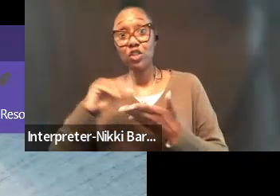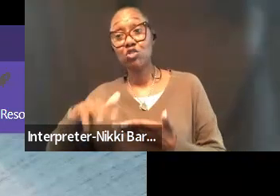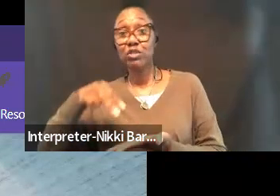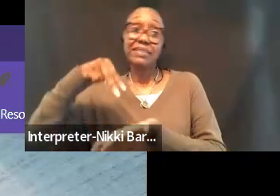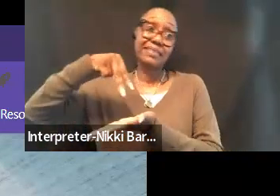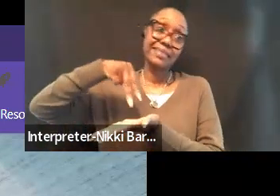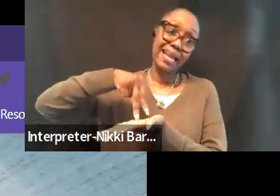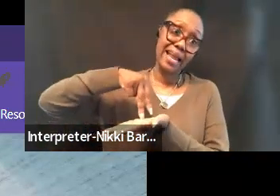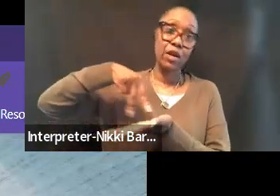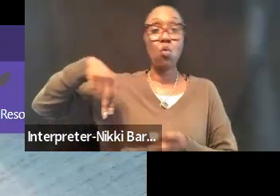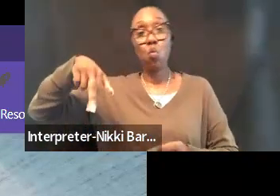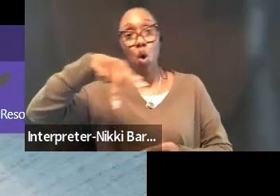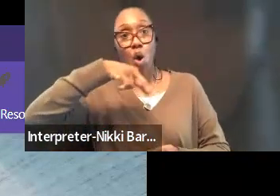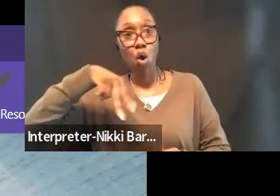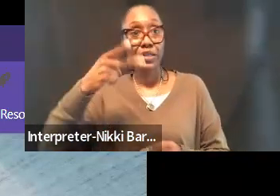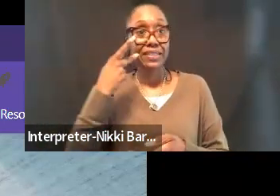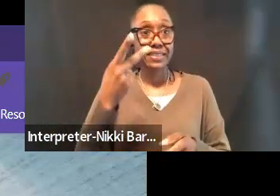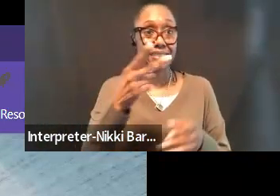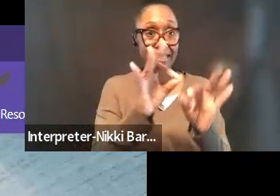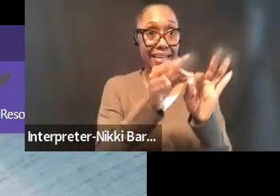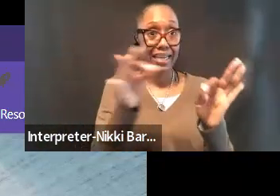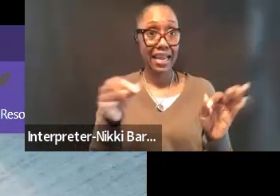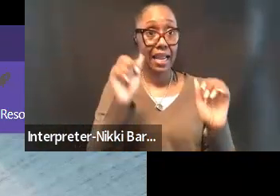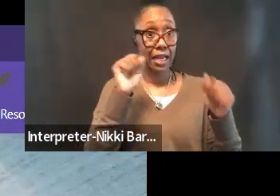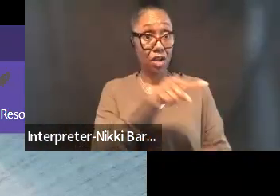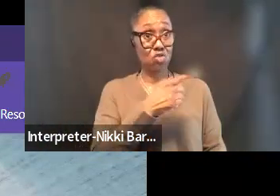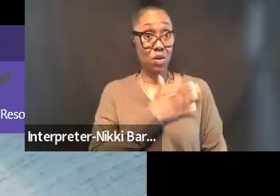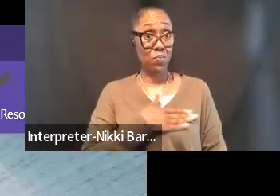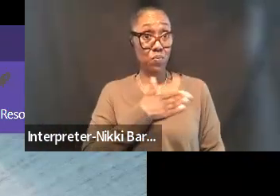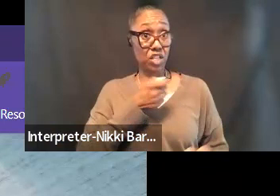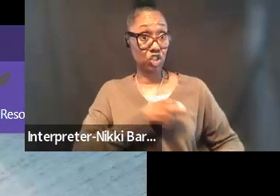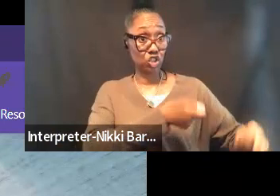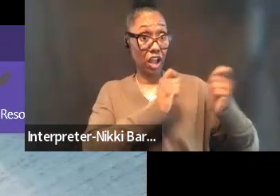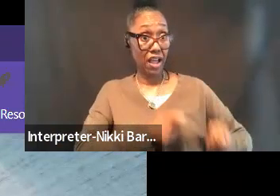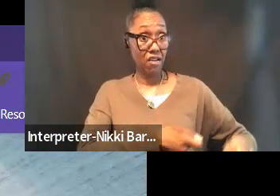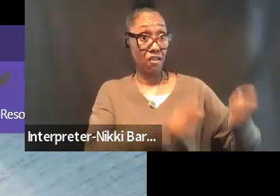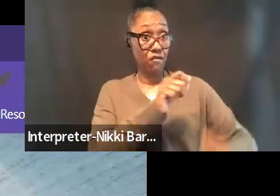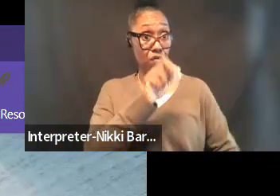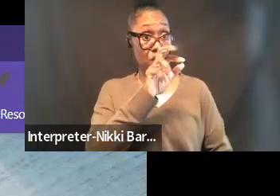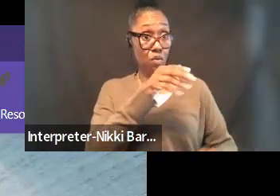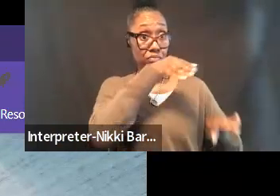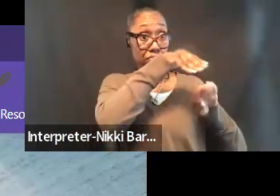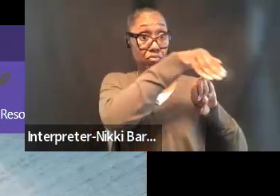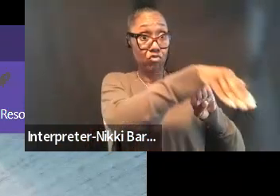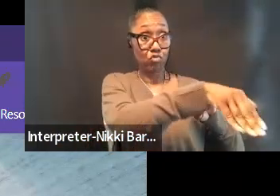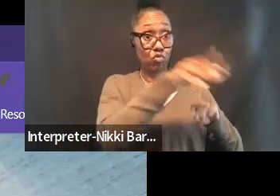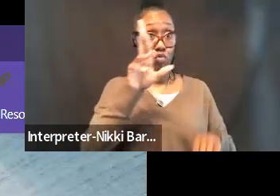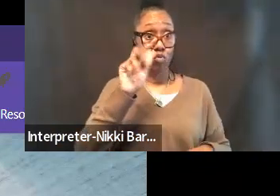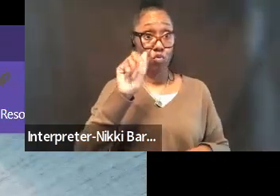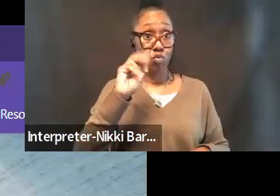And the caption reads. Could you please shovel off the ramp? The student in the wheelchair says.